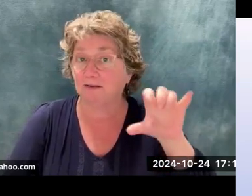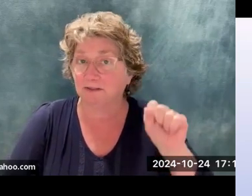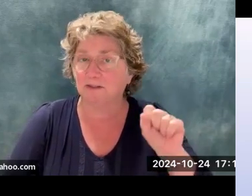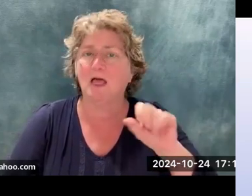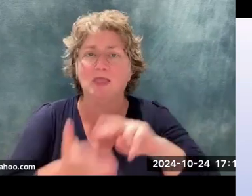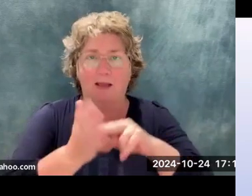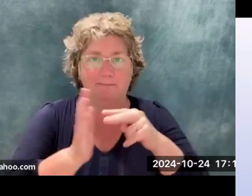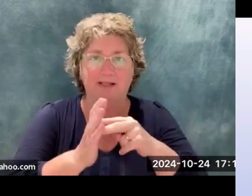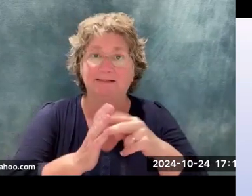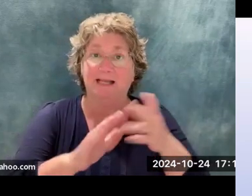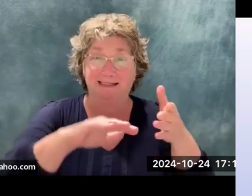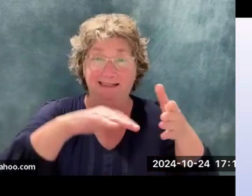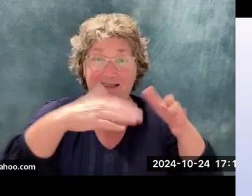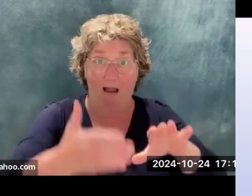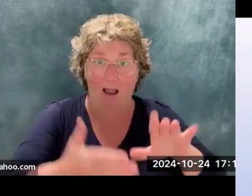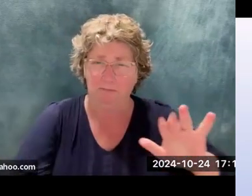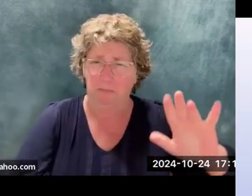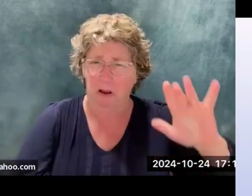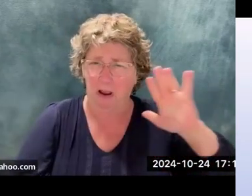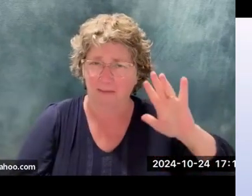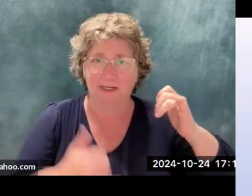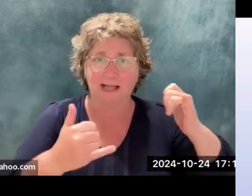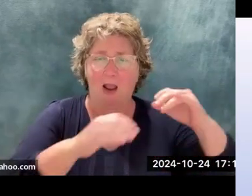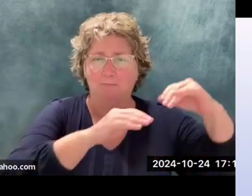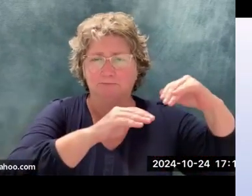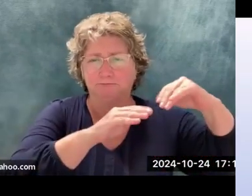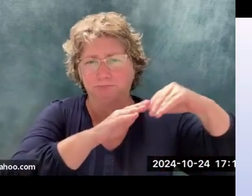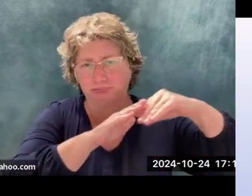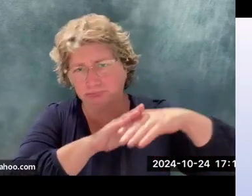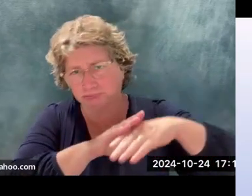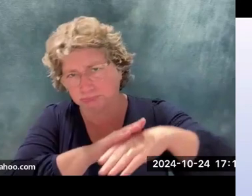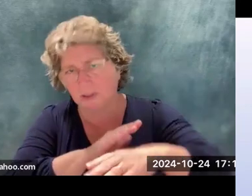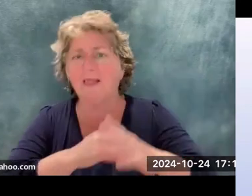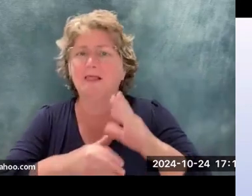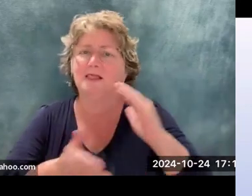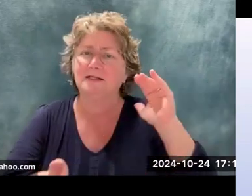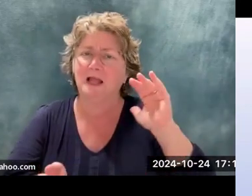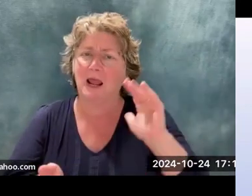This was the pandemic influenza of 1918 and 1919.